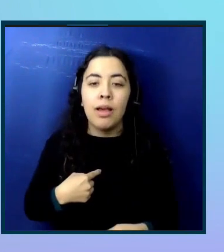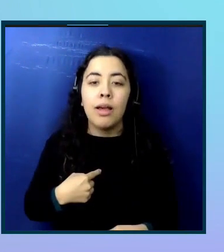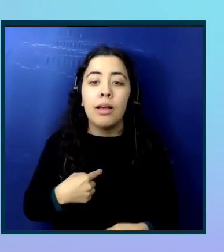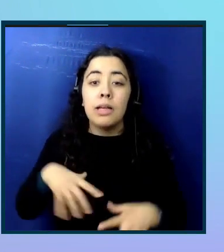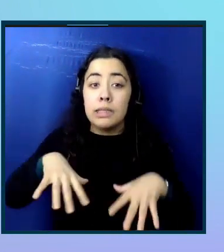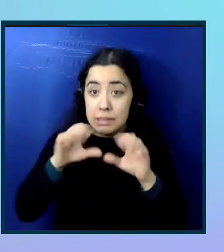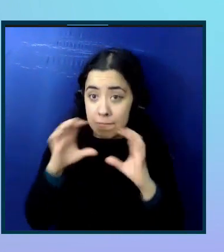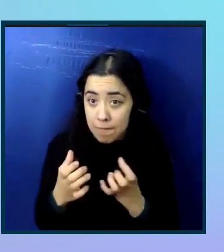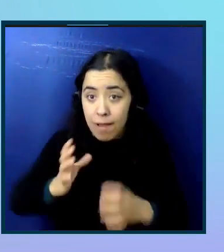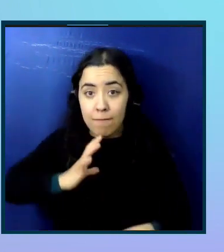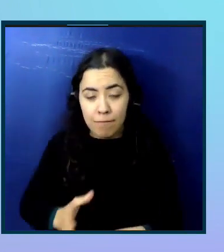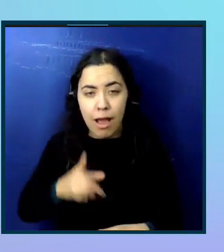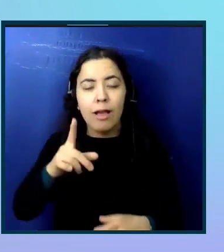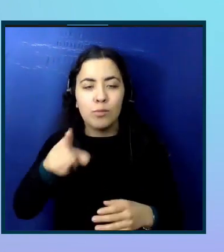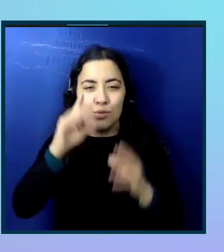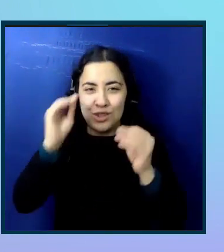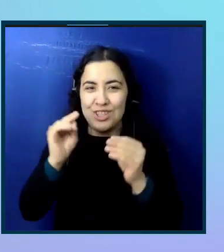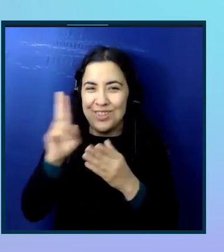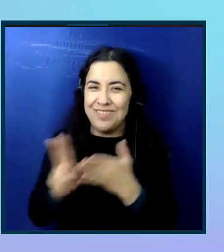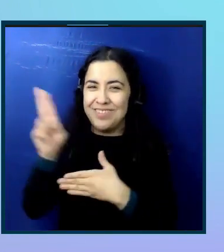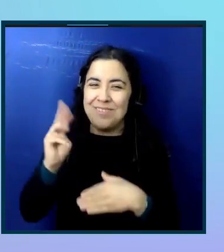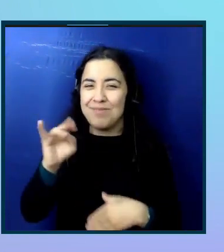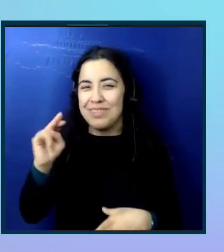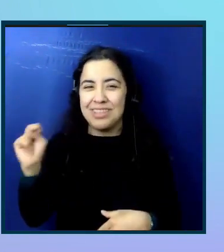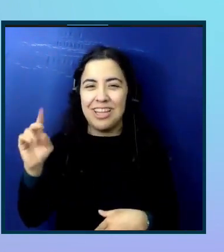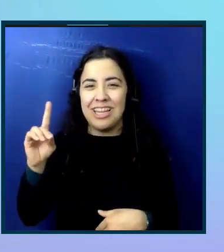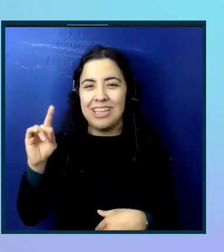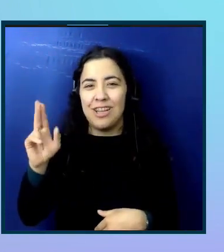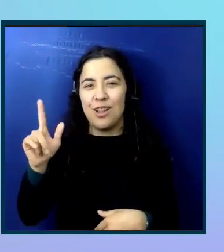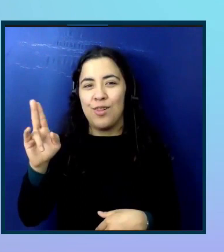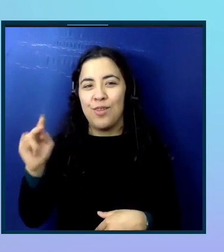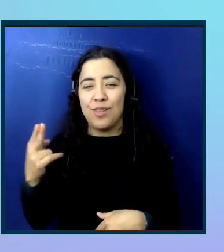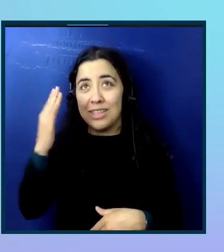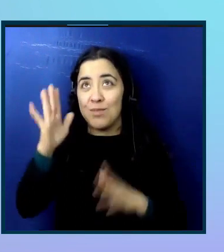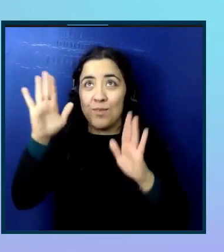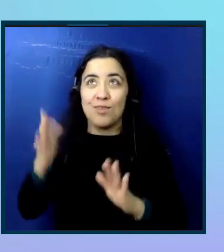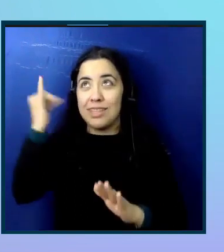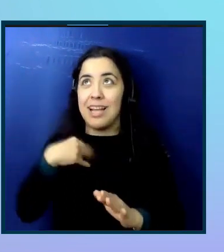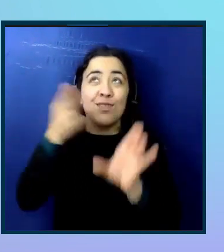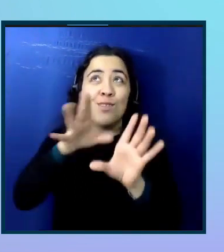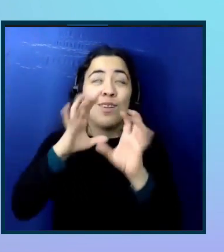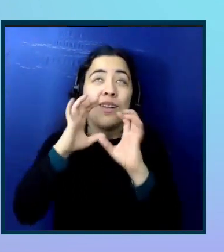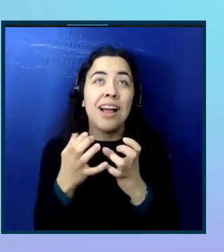at University of Minnesota Duluth, which sounds like a great idea, is there other-